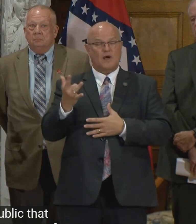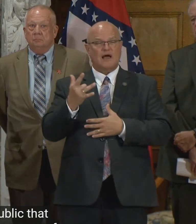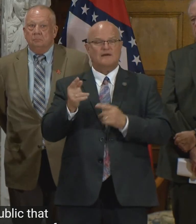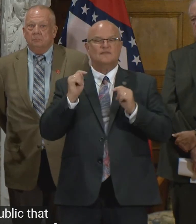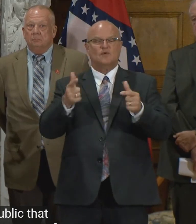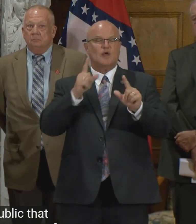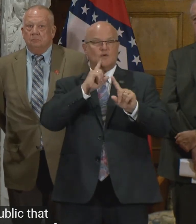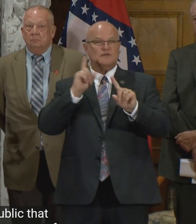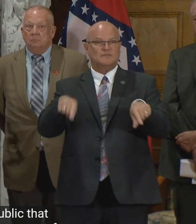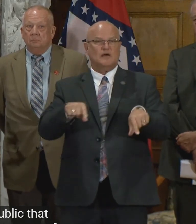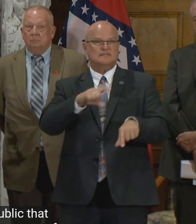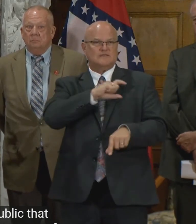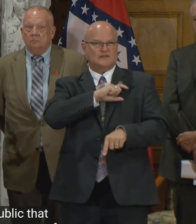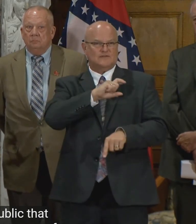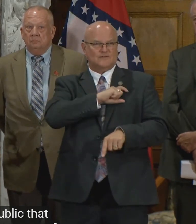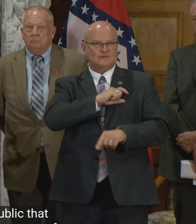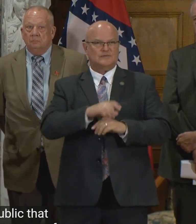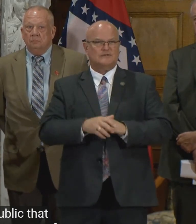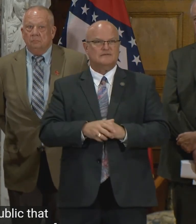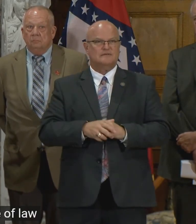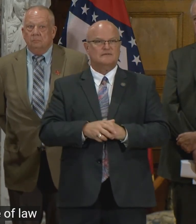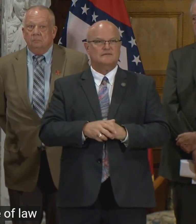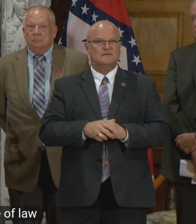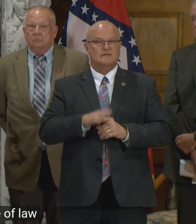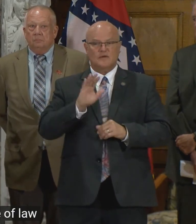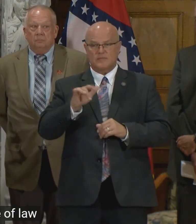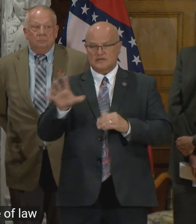the quick response of law enforcement. Bill, do you have anything to add to that?